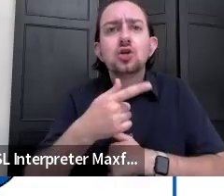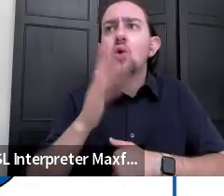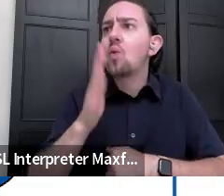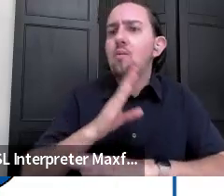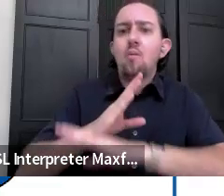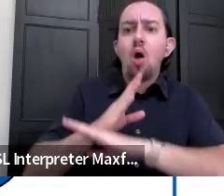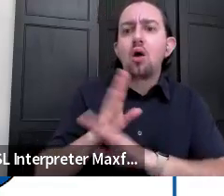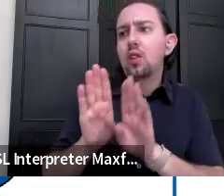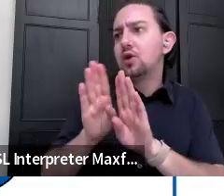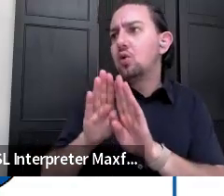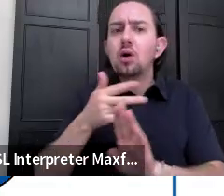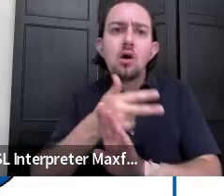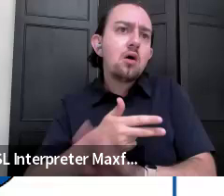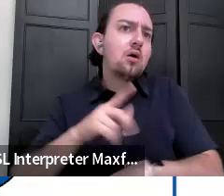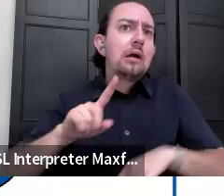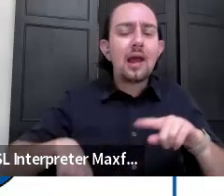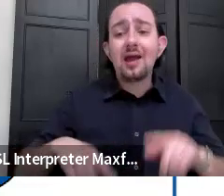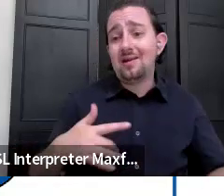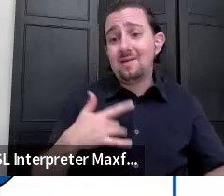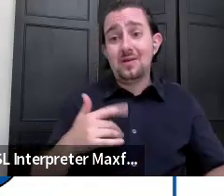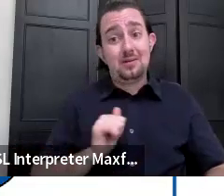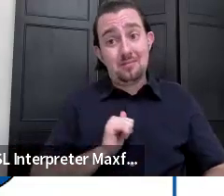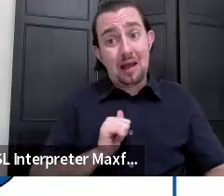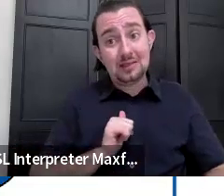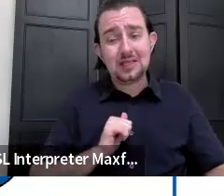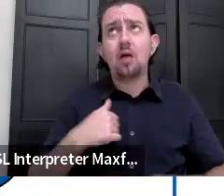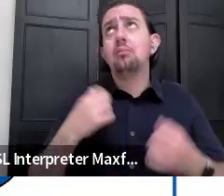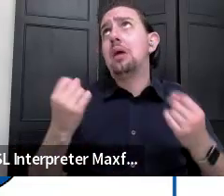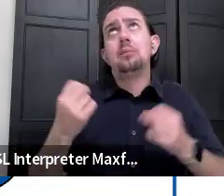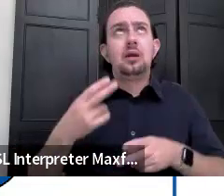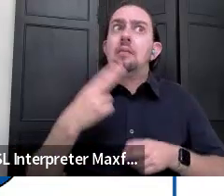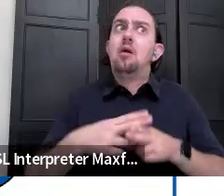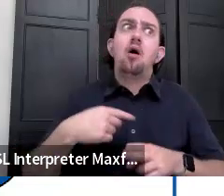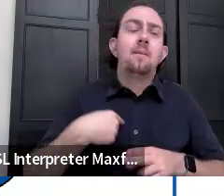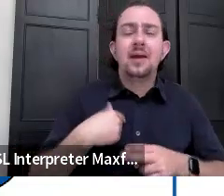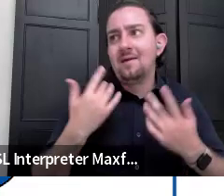I feel like I should maybe spontaneously combust or something as a fire hazard.